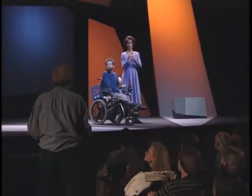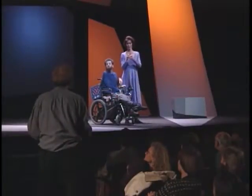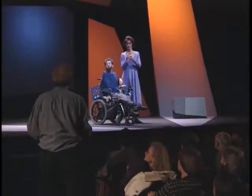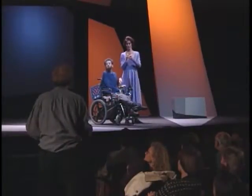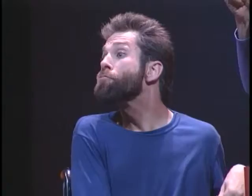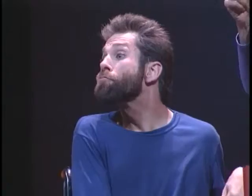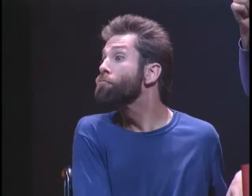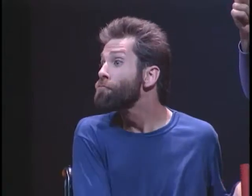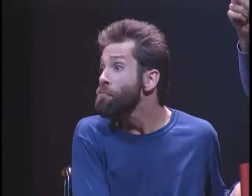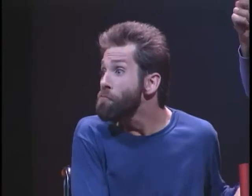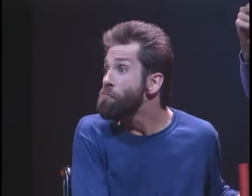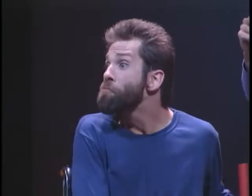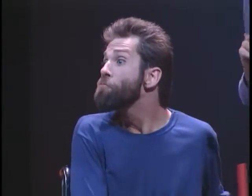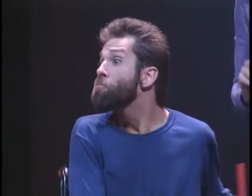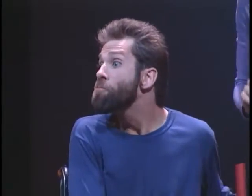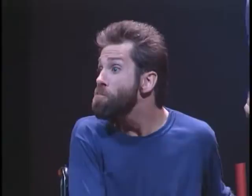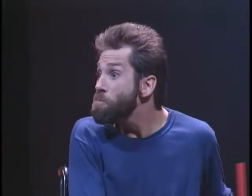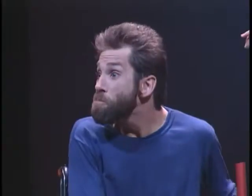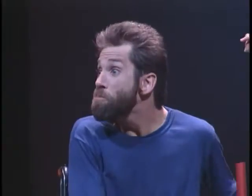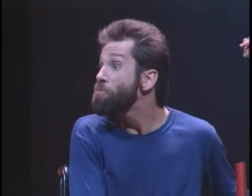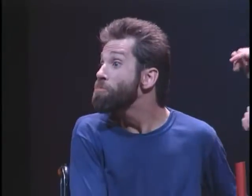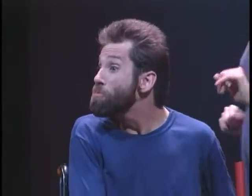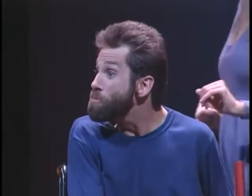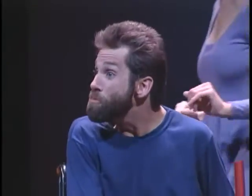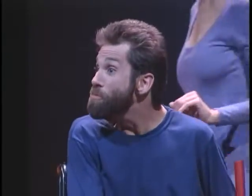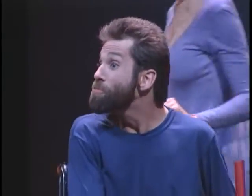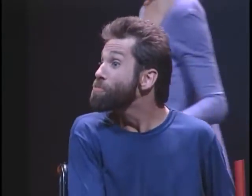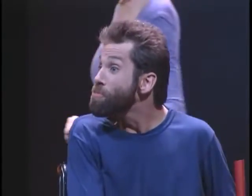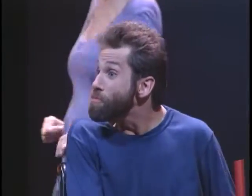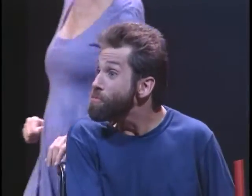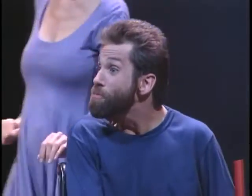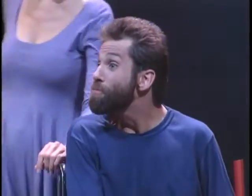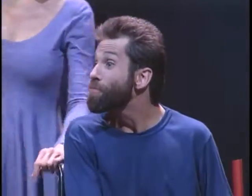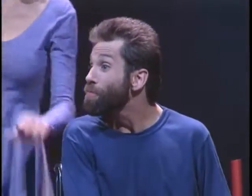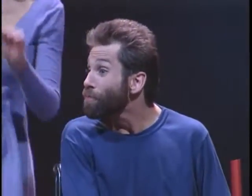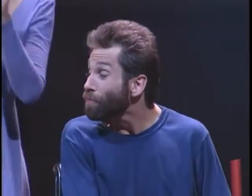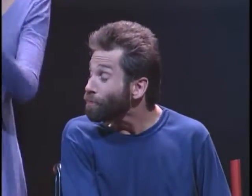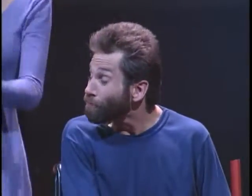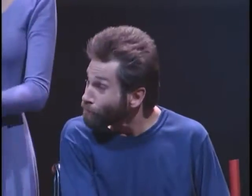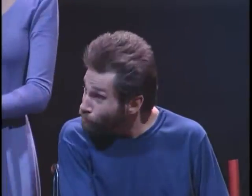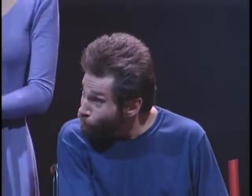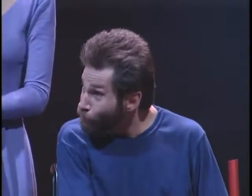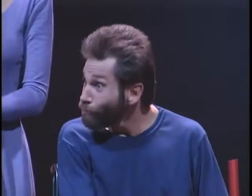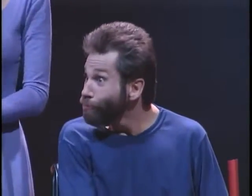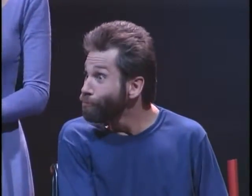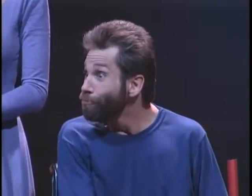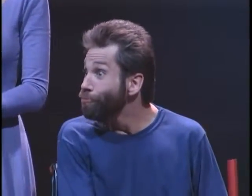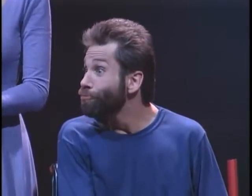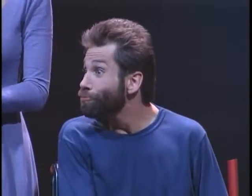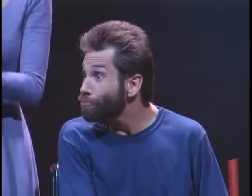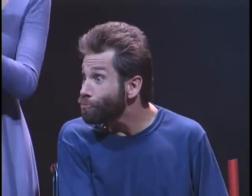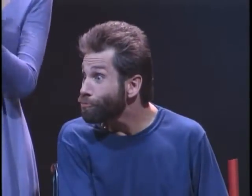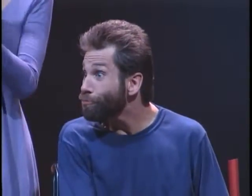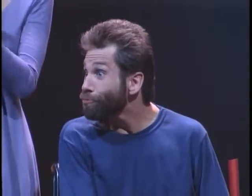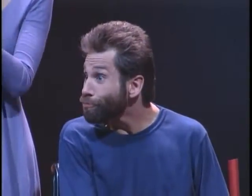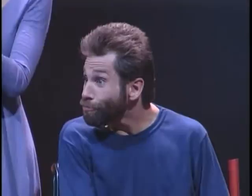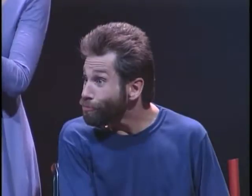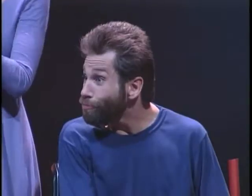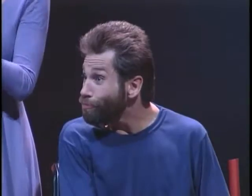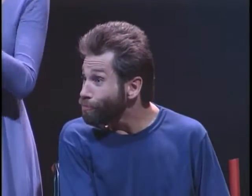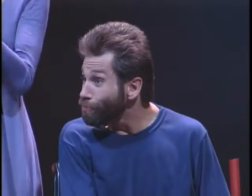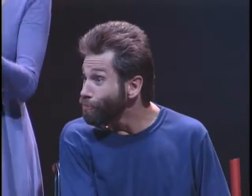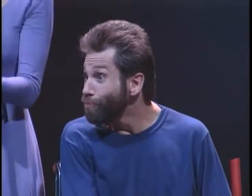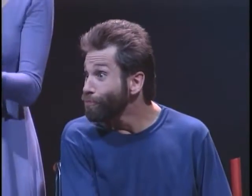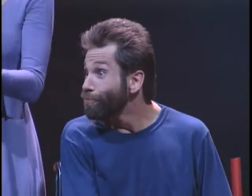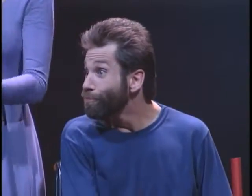Tribune can you understand everything I am